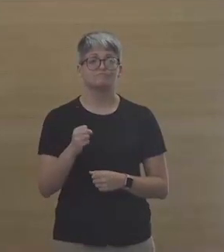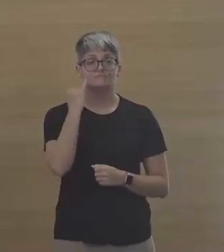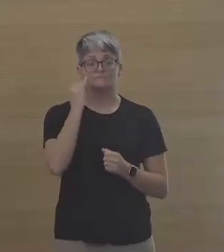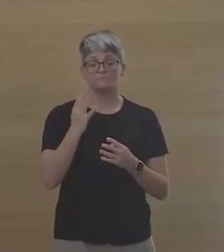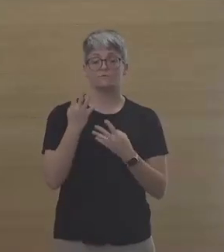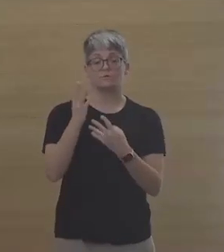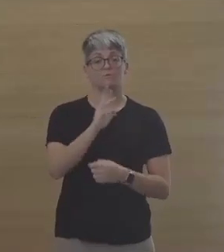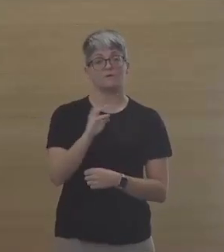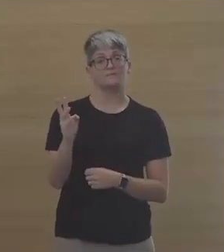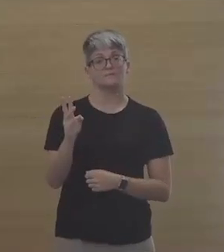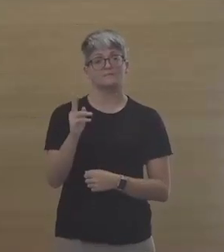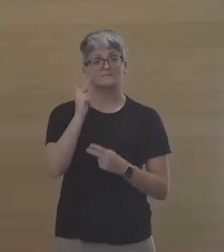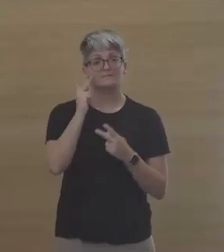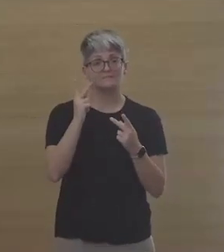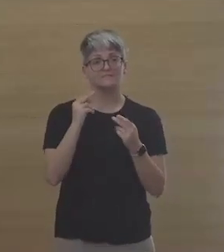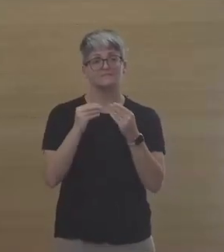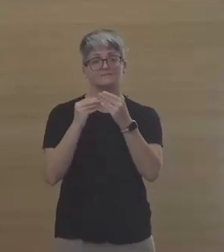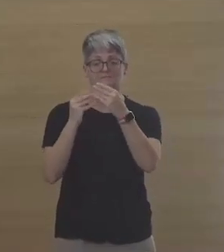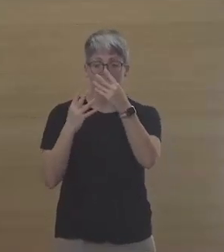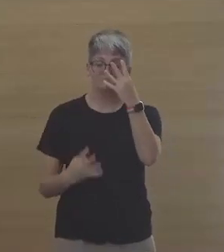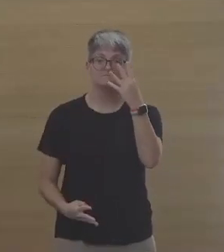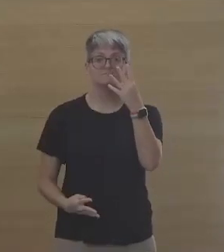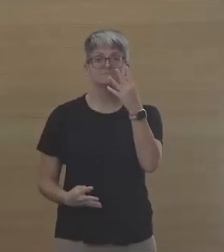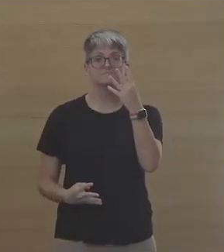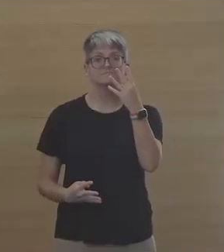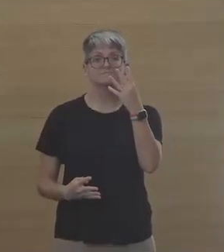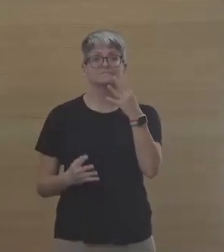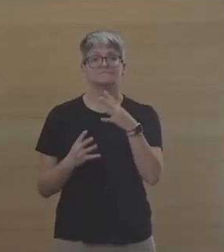you'll find all the information that you need.